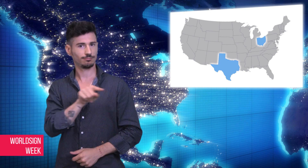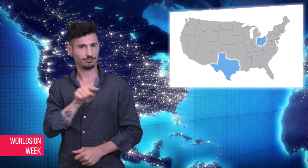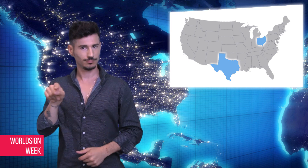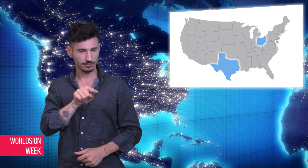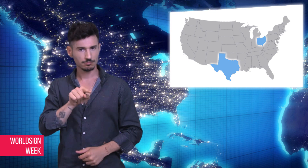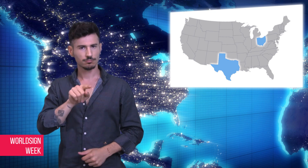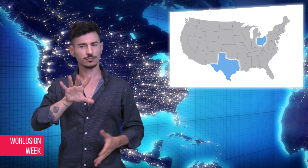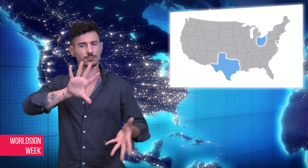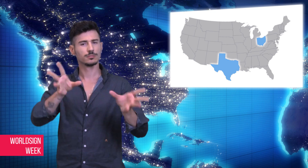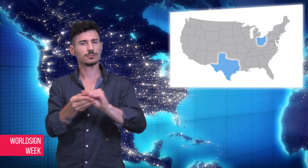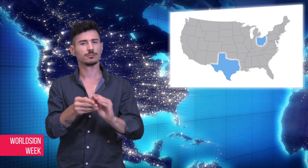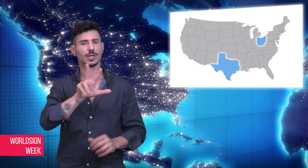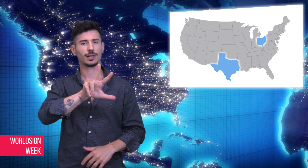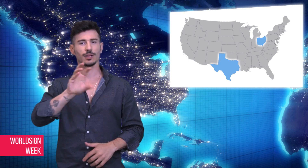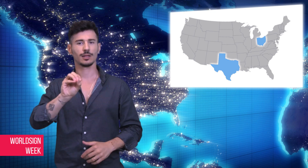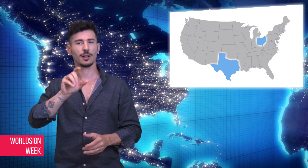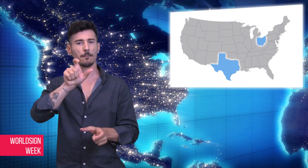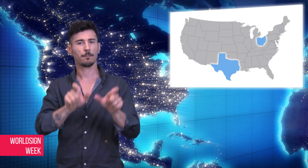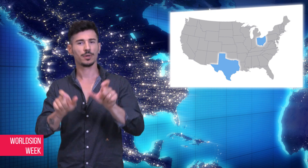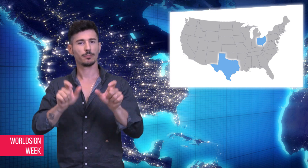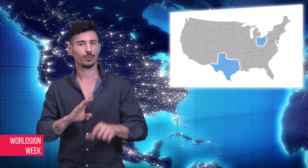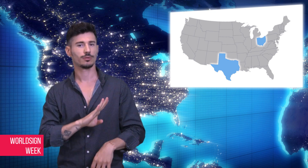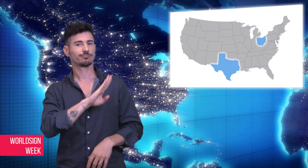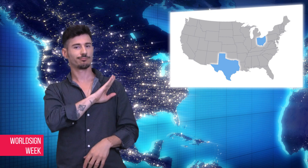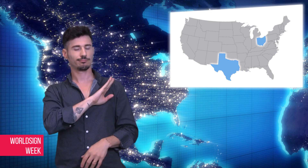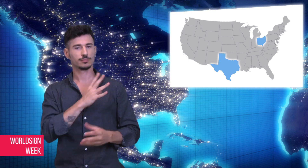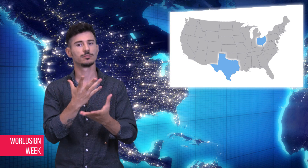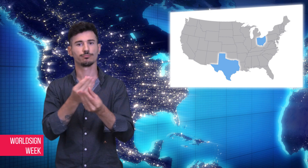United States states of Texas and Ohio.